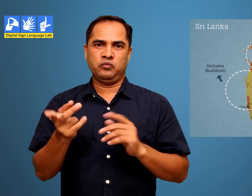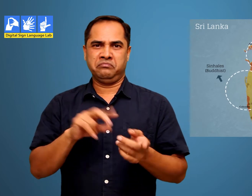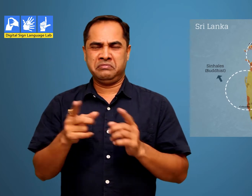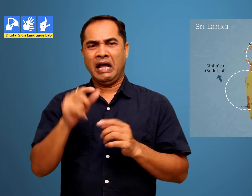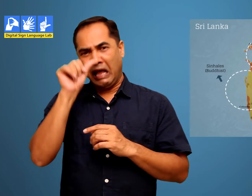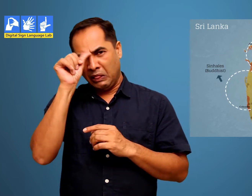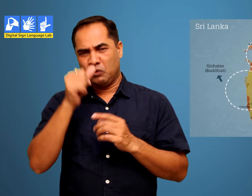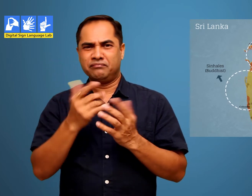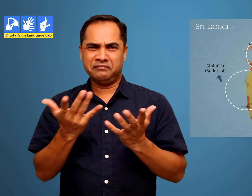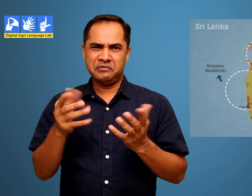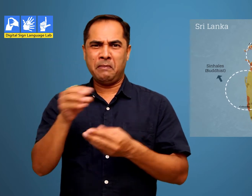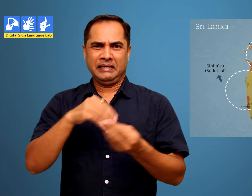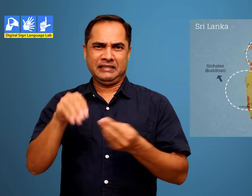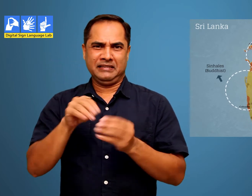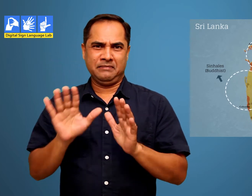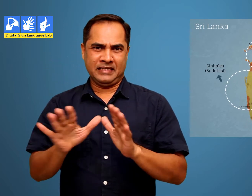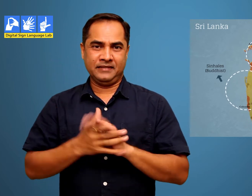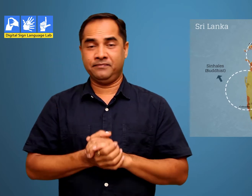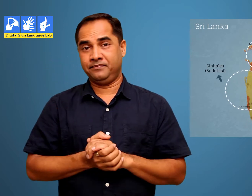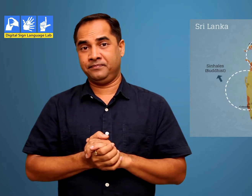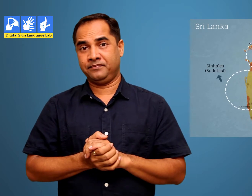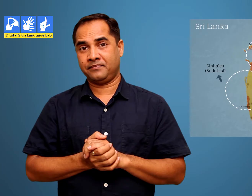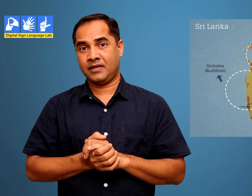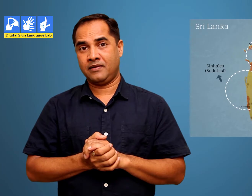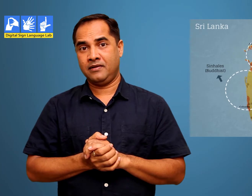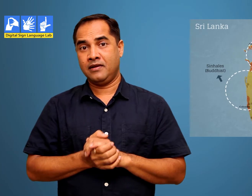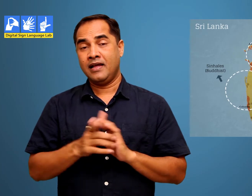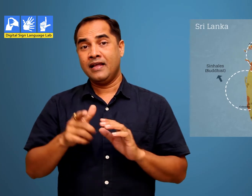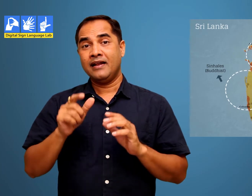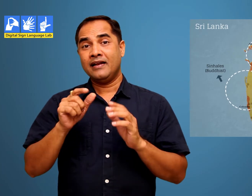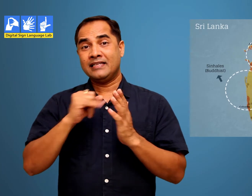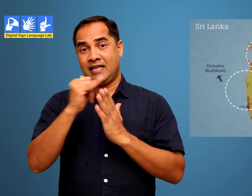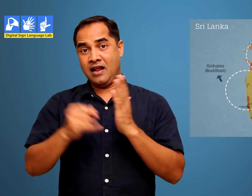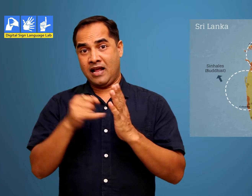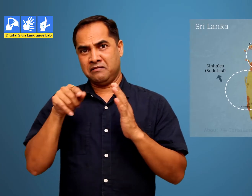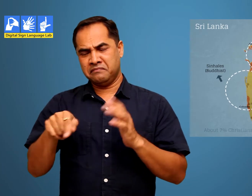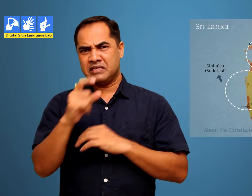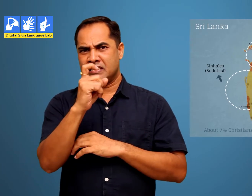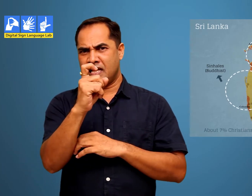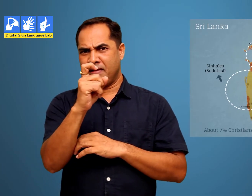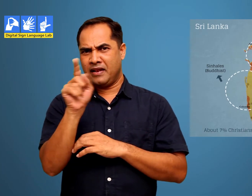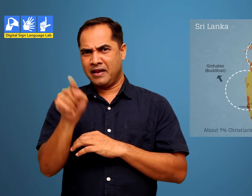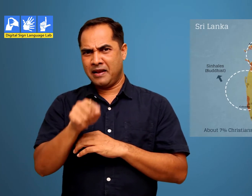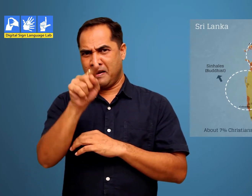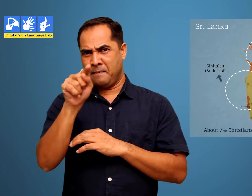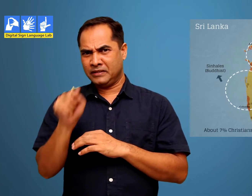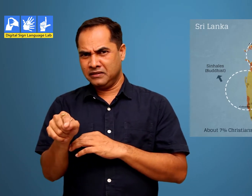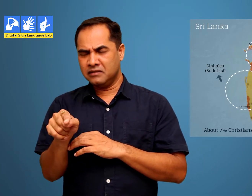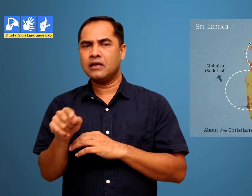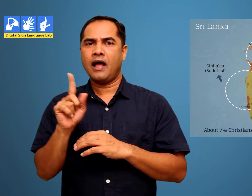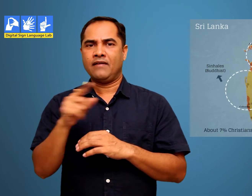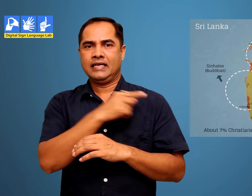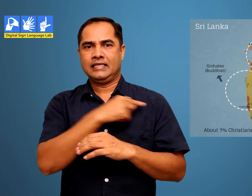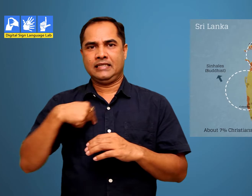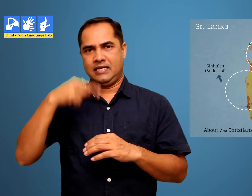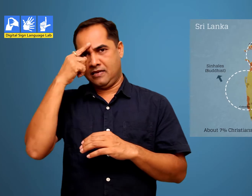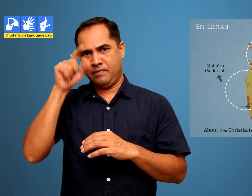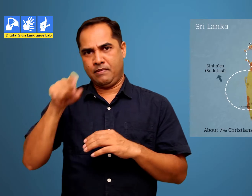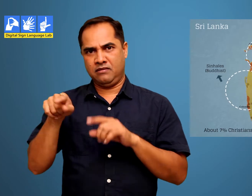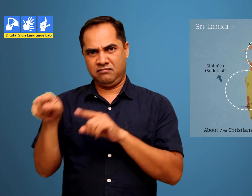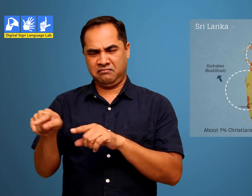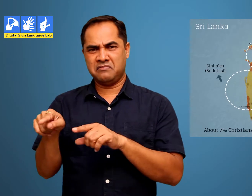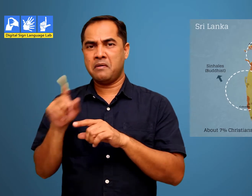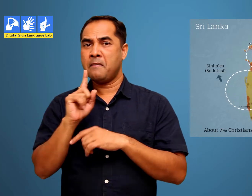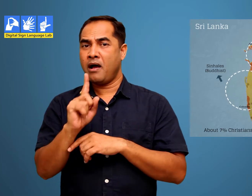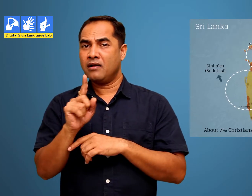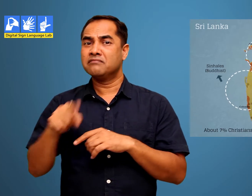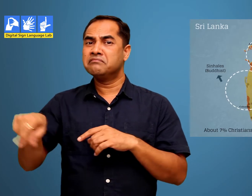community. 7 percent of people in Sri Lanka are Christians, belonging to both